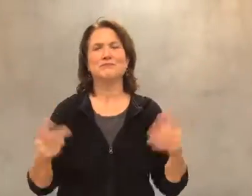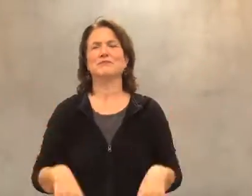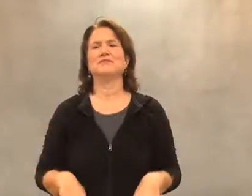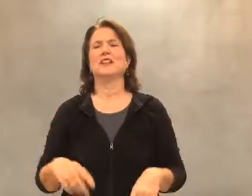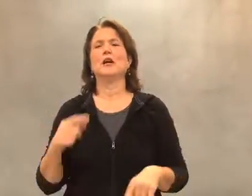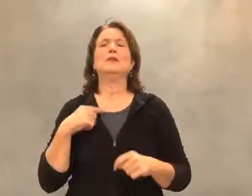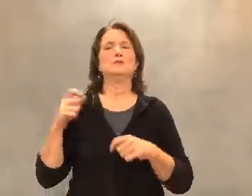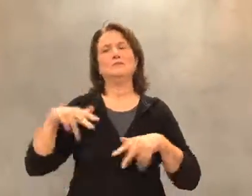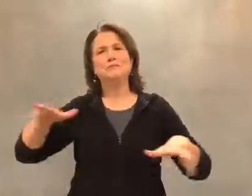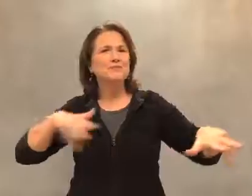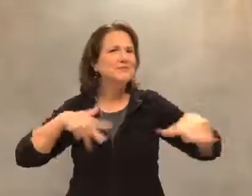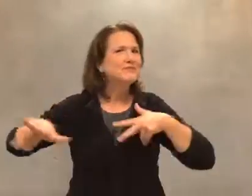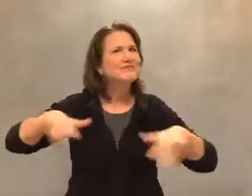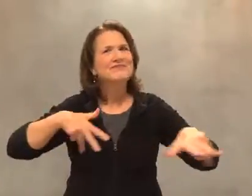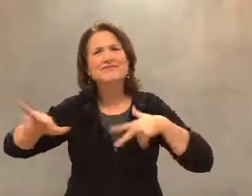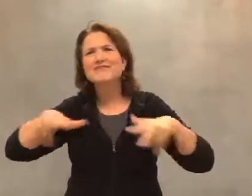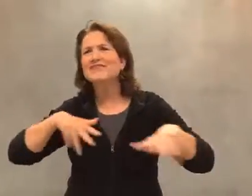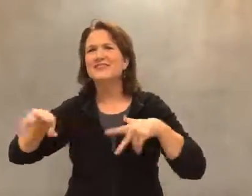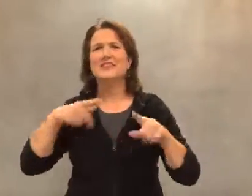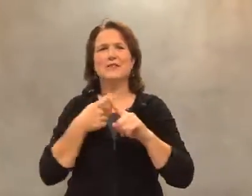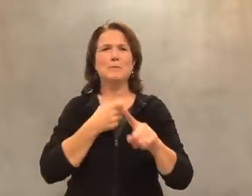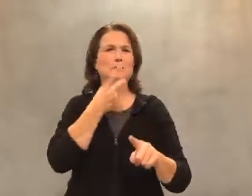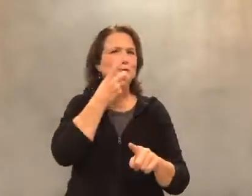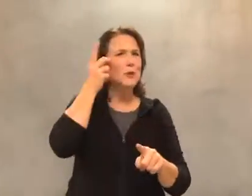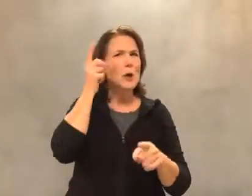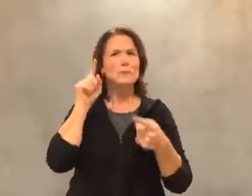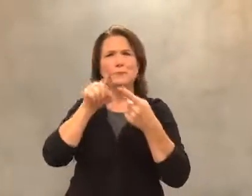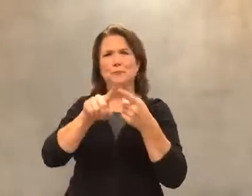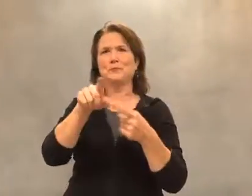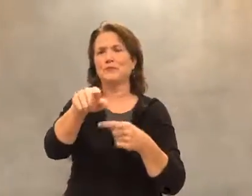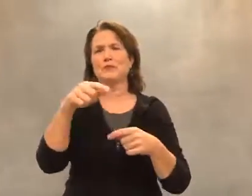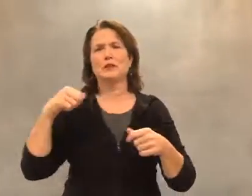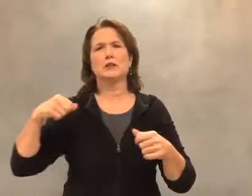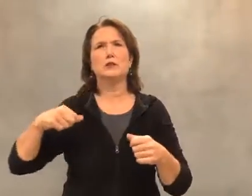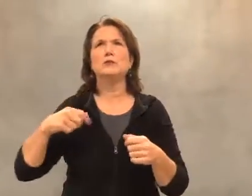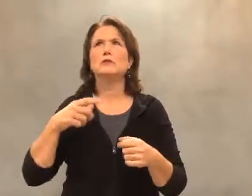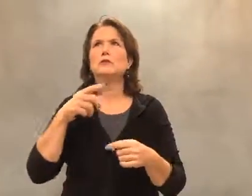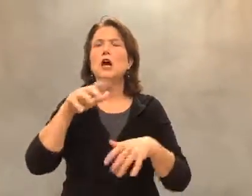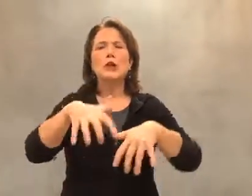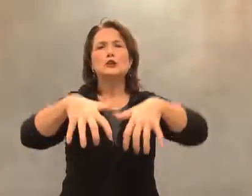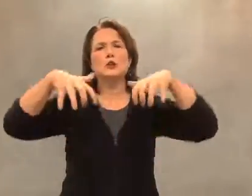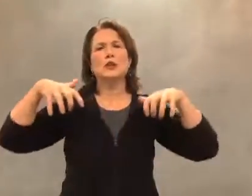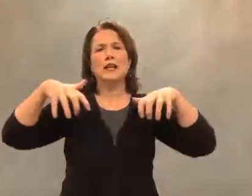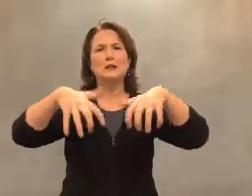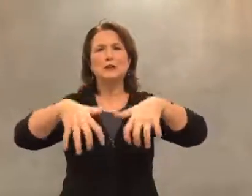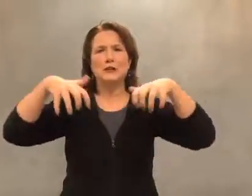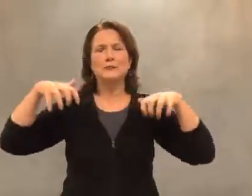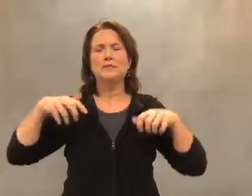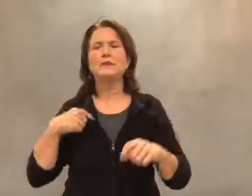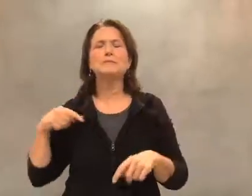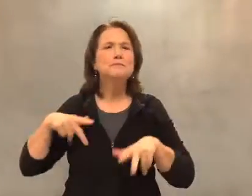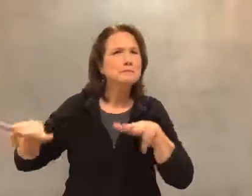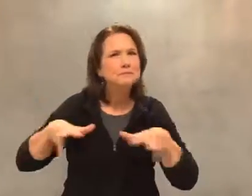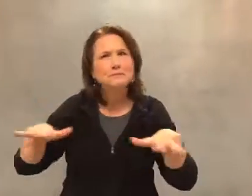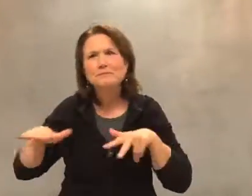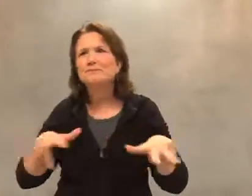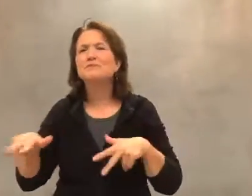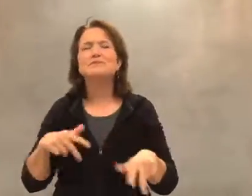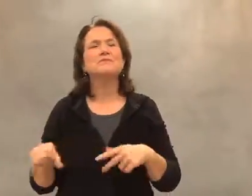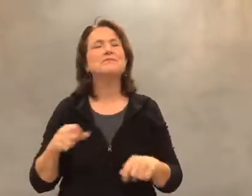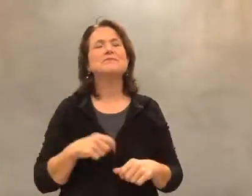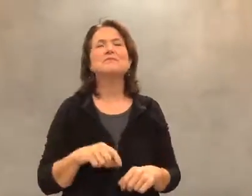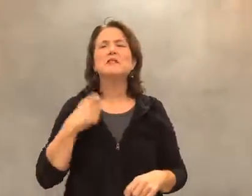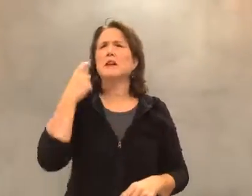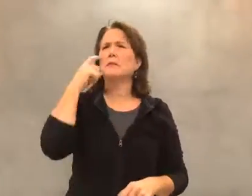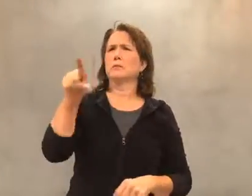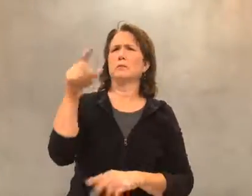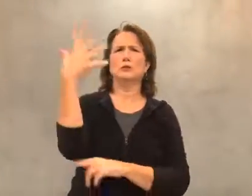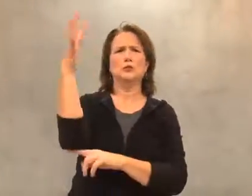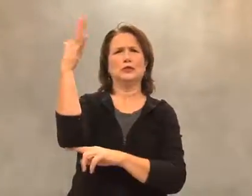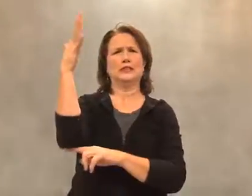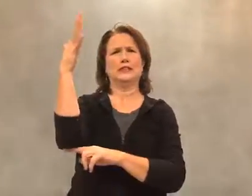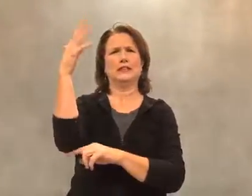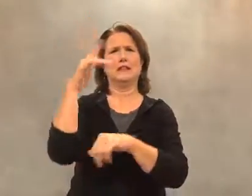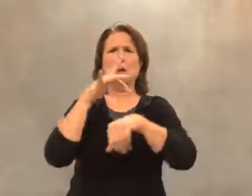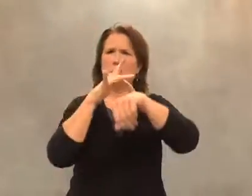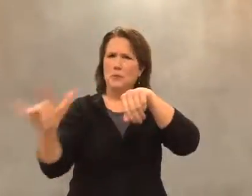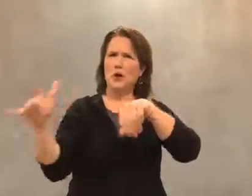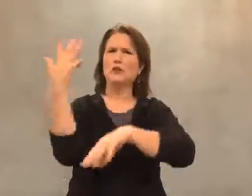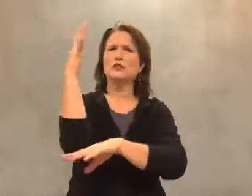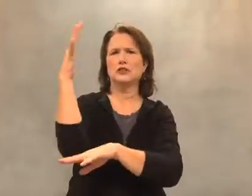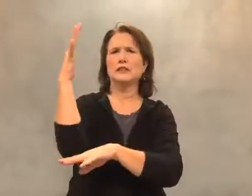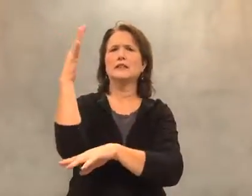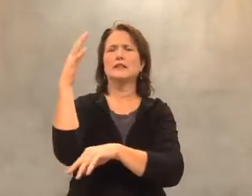We walked from the dorm to the auditorium.